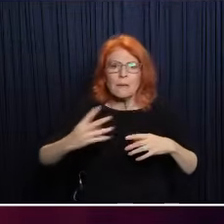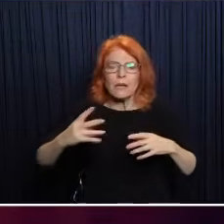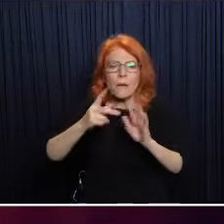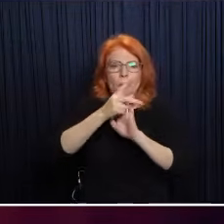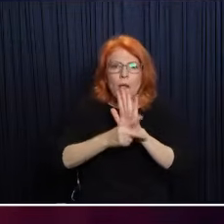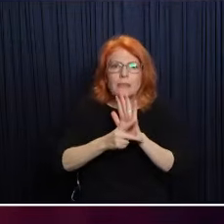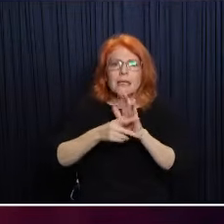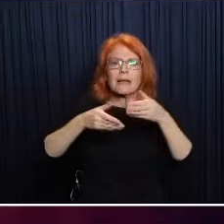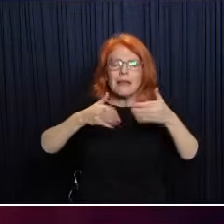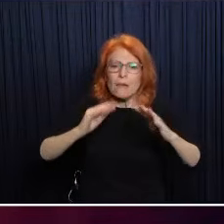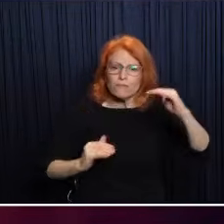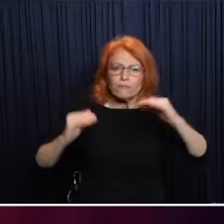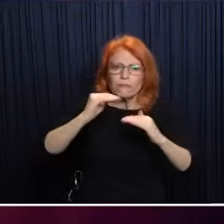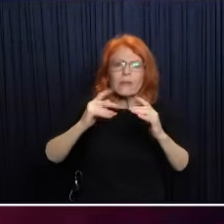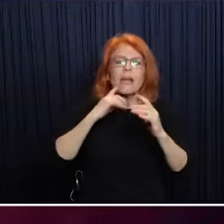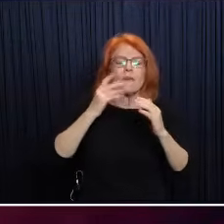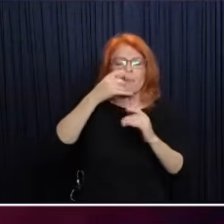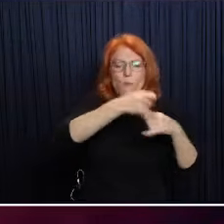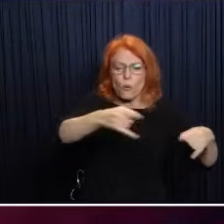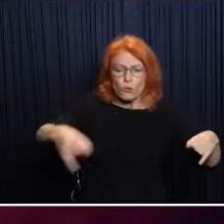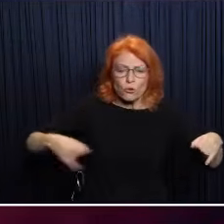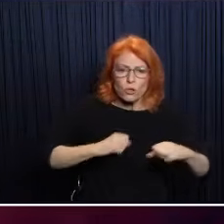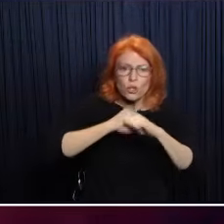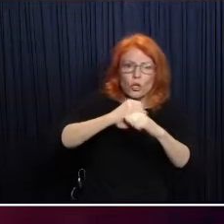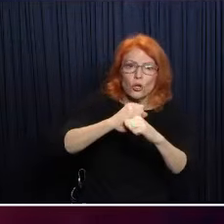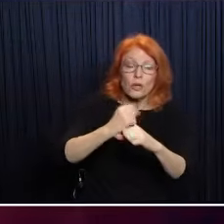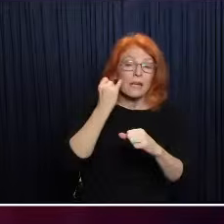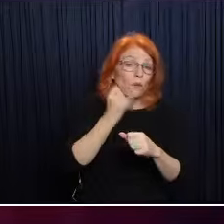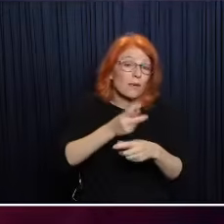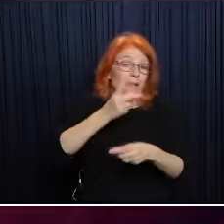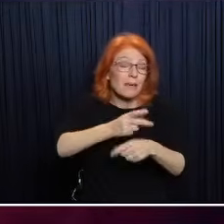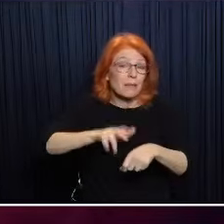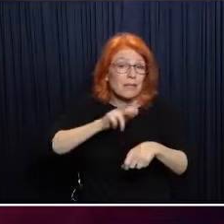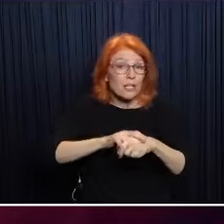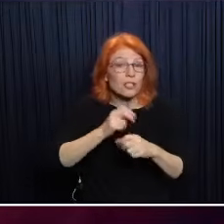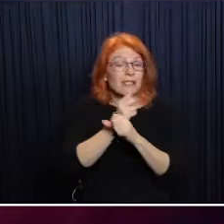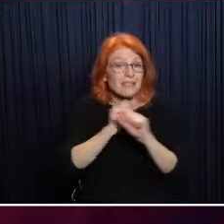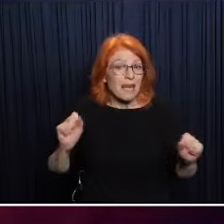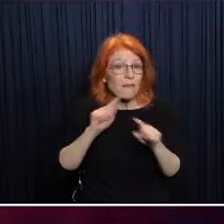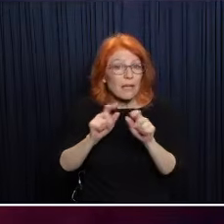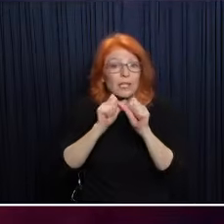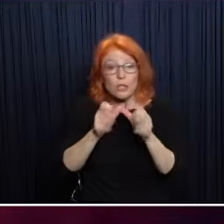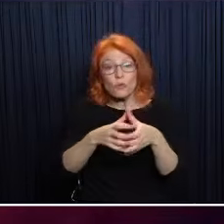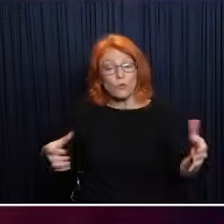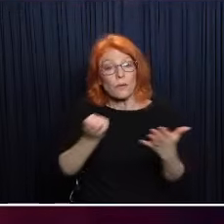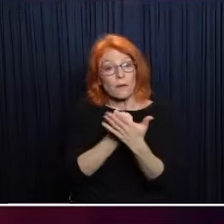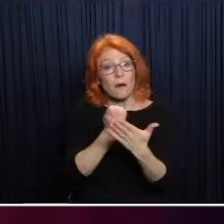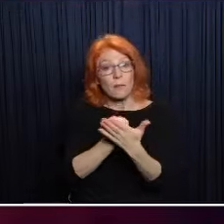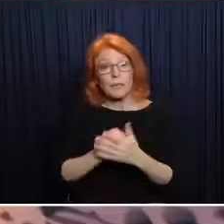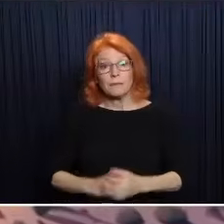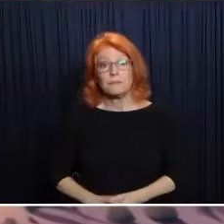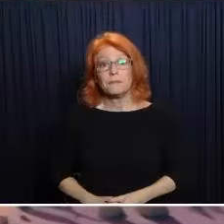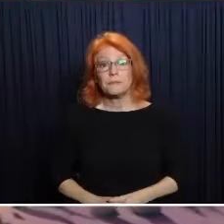INTO THE WORKFORCE. WE HAVE GOT TO FIGURE OUT AN